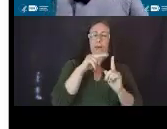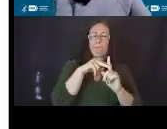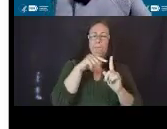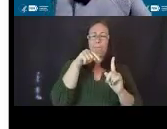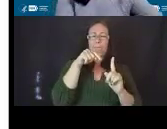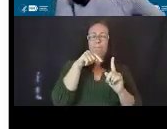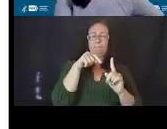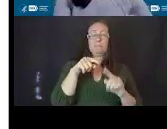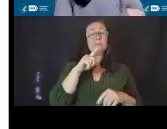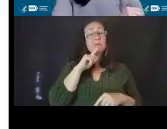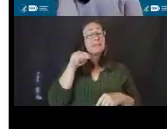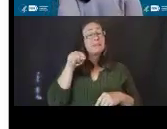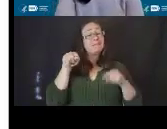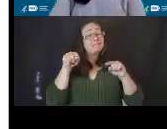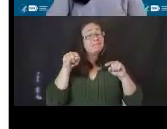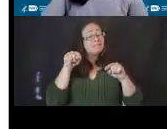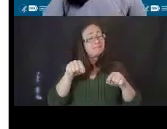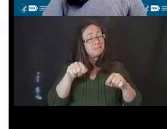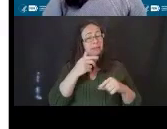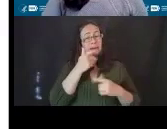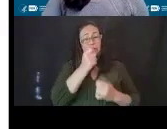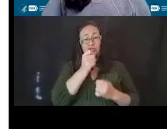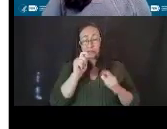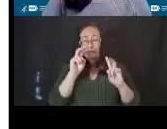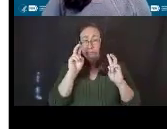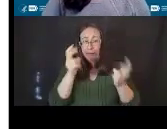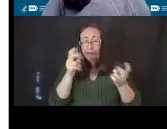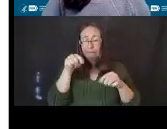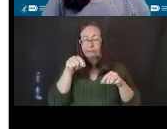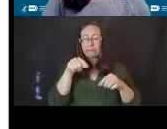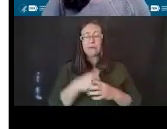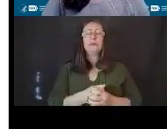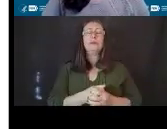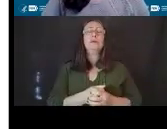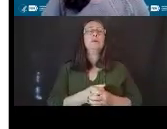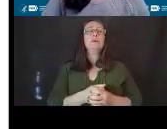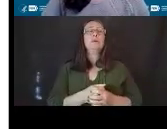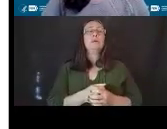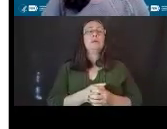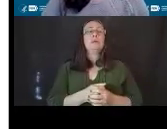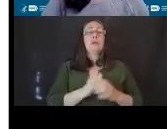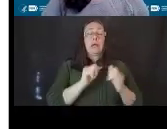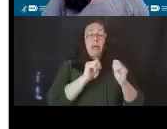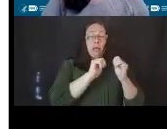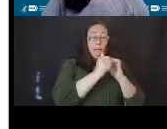predoc, postdoc, early researcher in your career